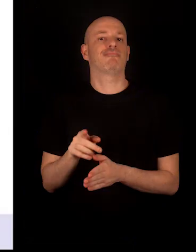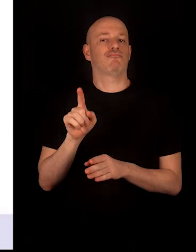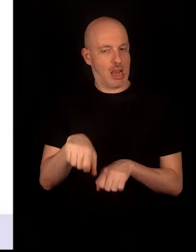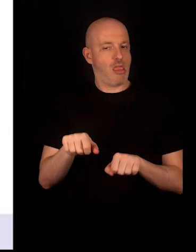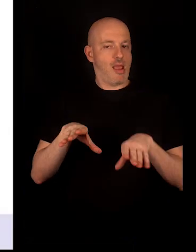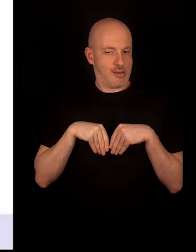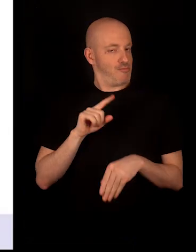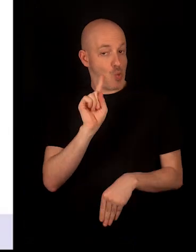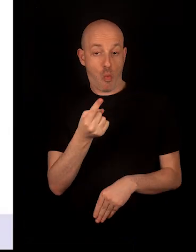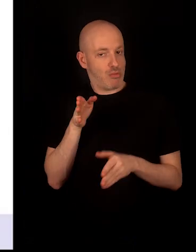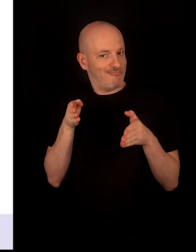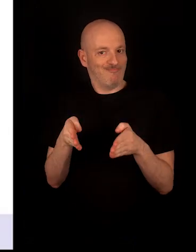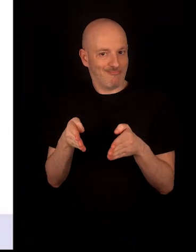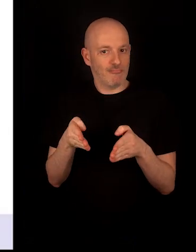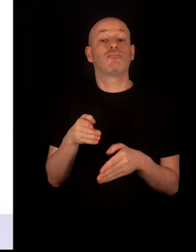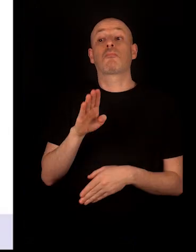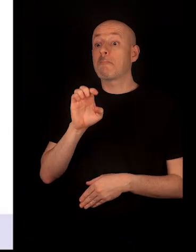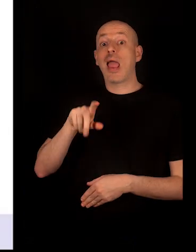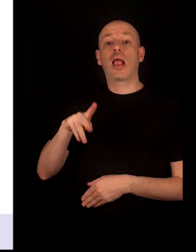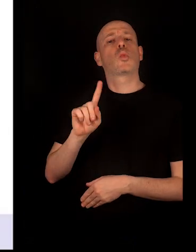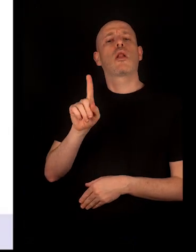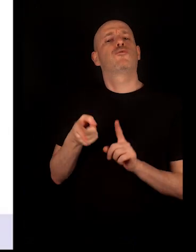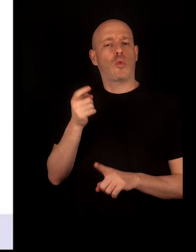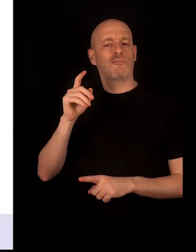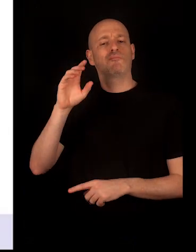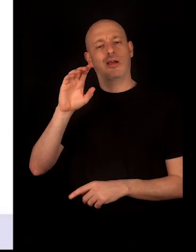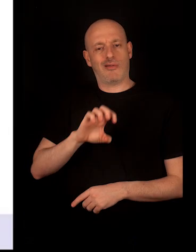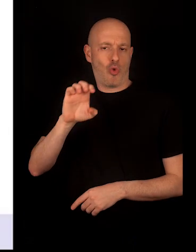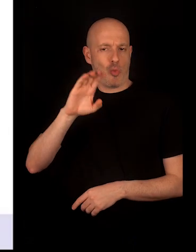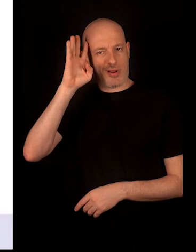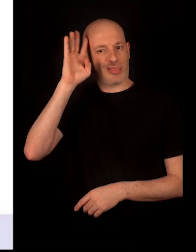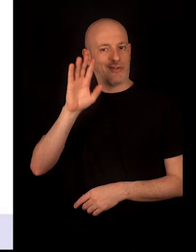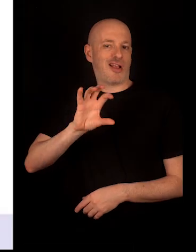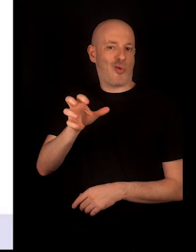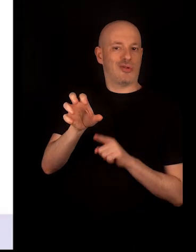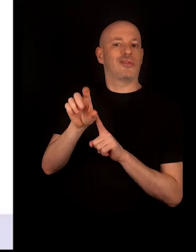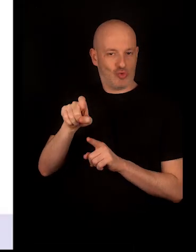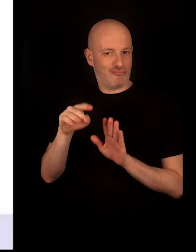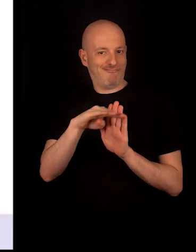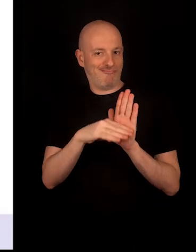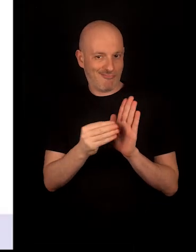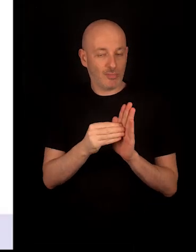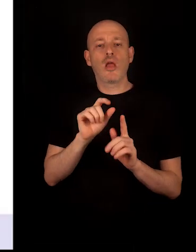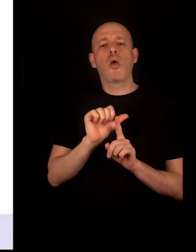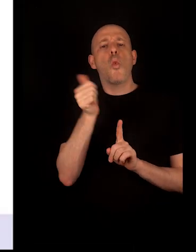Only those are accepted. The bank must be based in a Creative Europe country. Intermediary banks are not allowed.